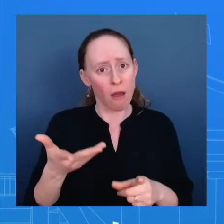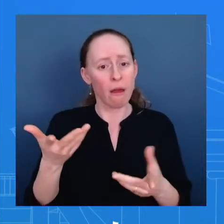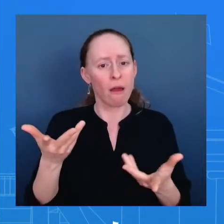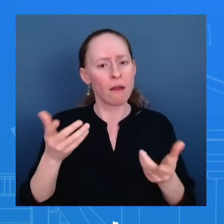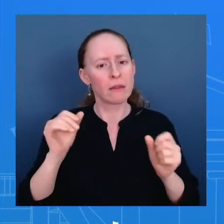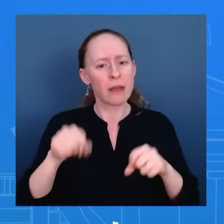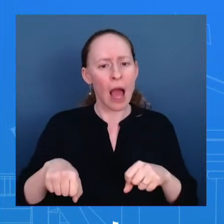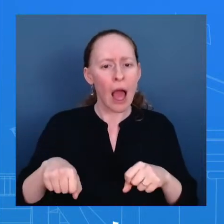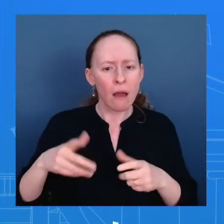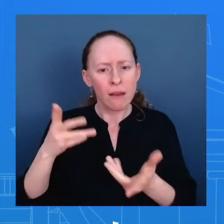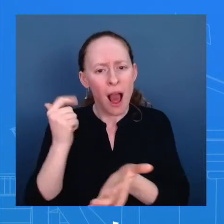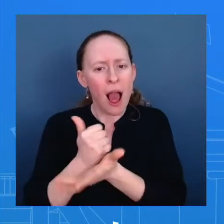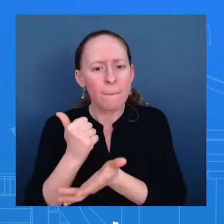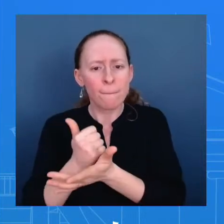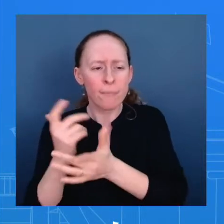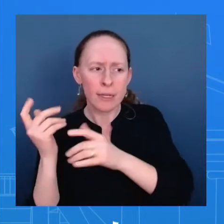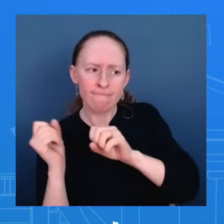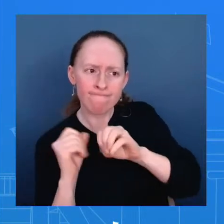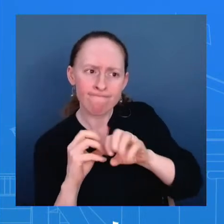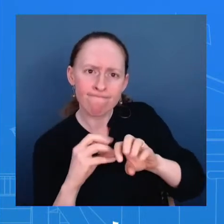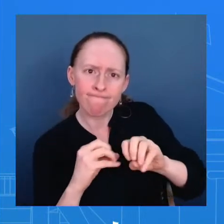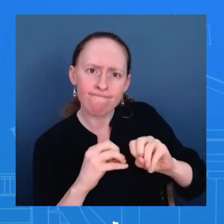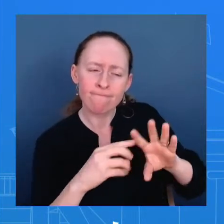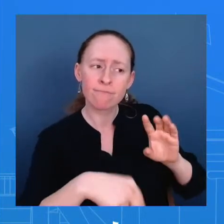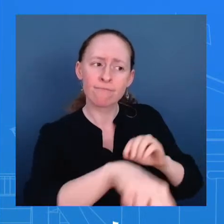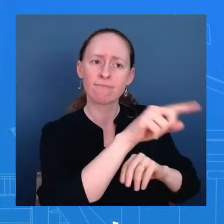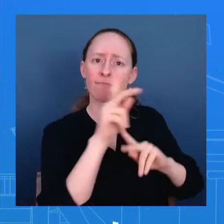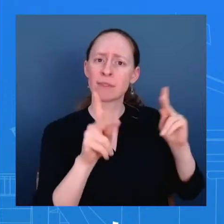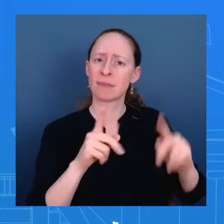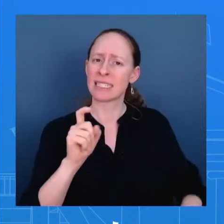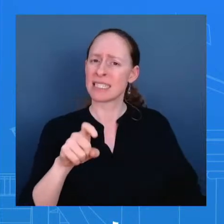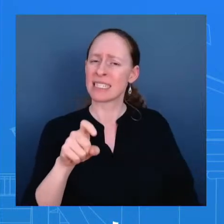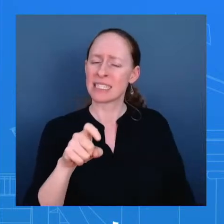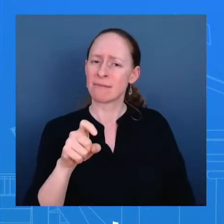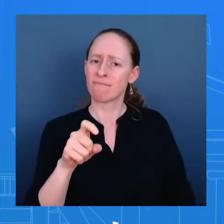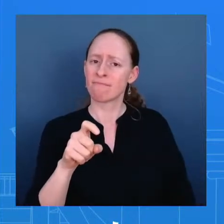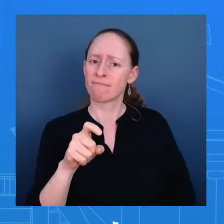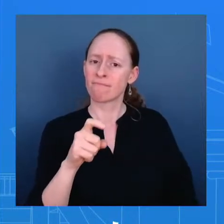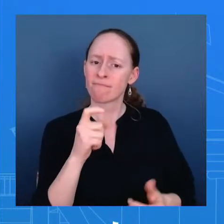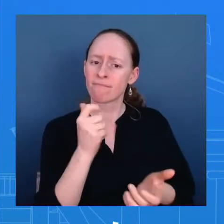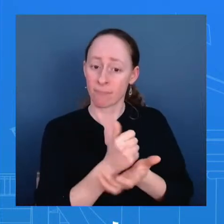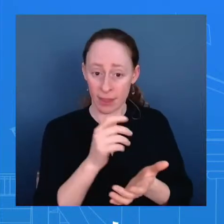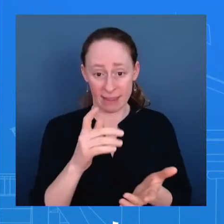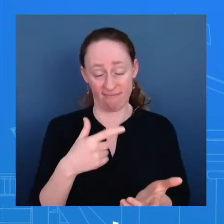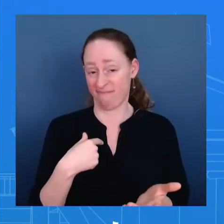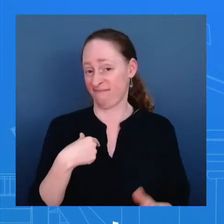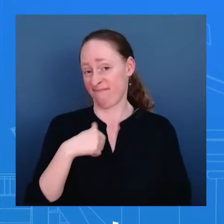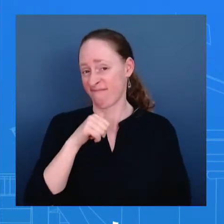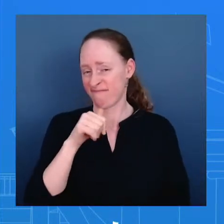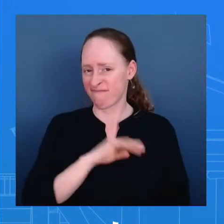So, this level of aid remains insufficient. And we want to continue to press Israel to increase the level of assistant